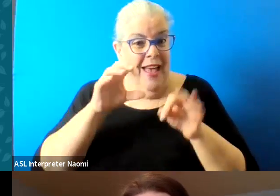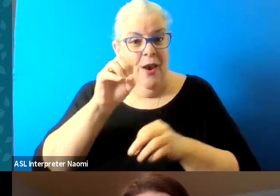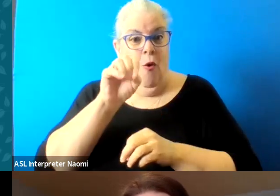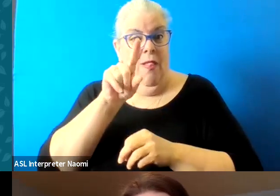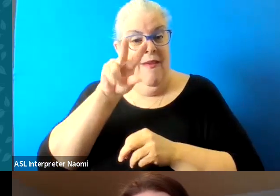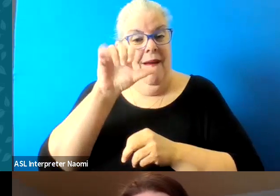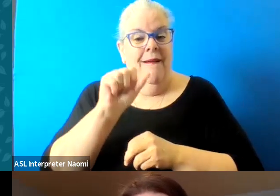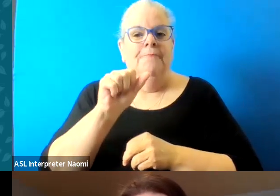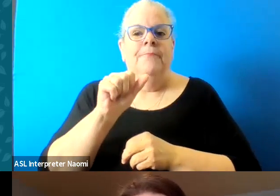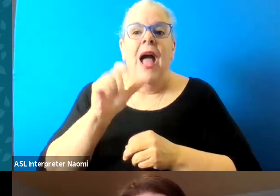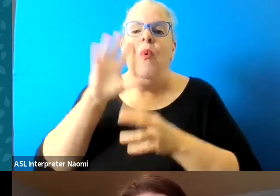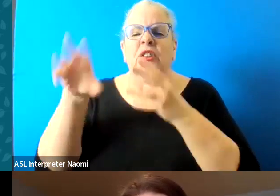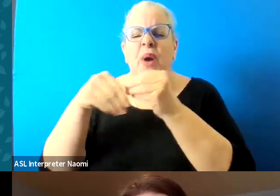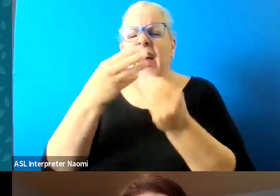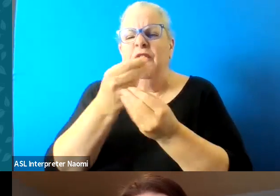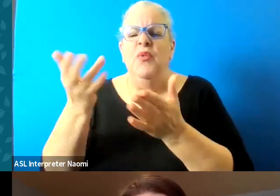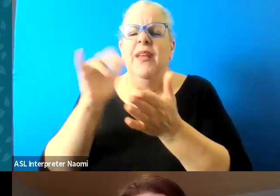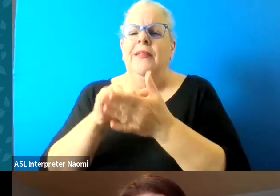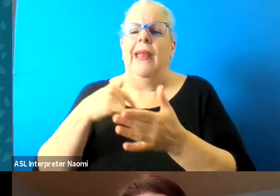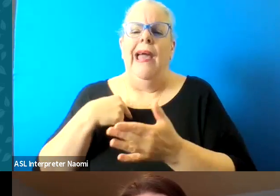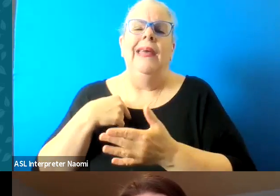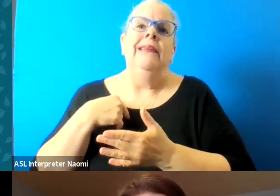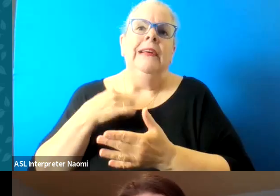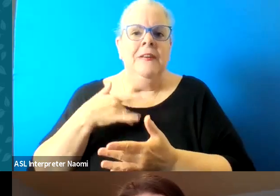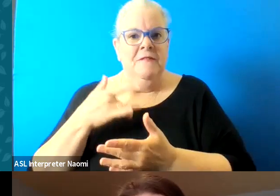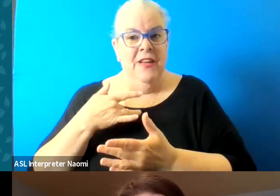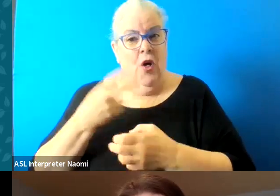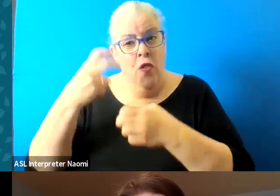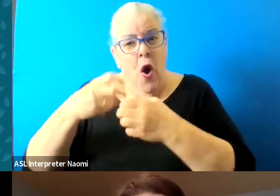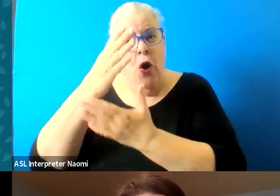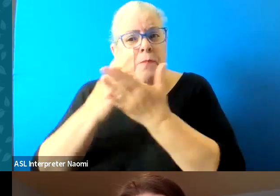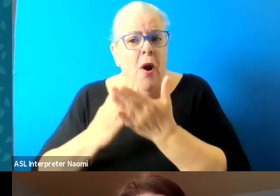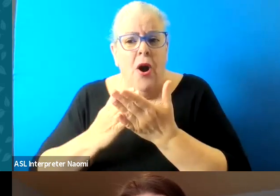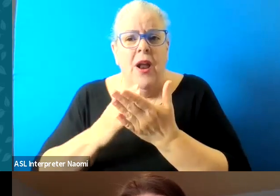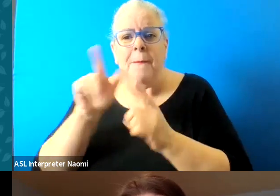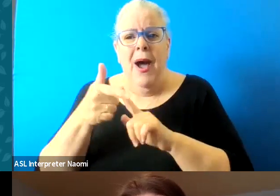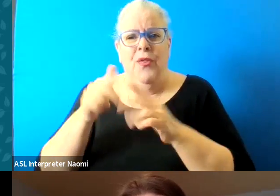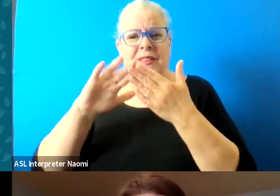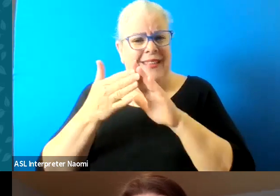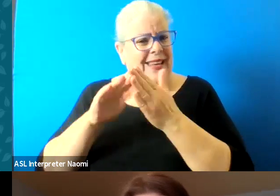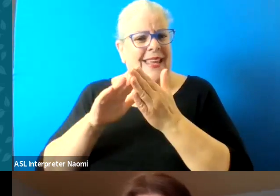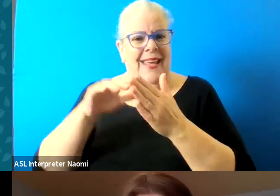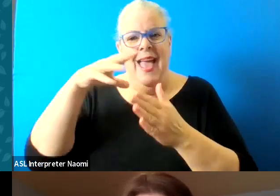and I wanna add a few things. I think that the hard part about our city with public transportation is that we just